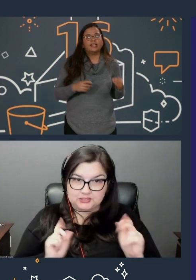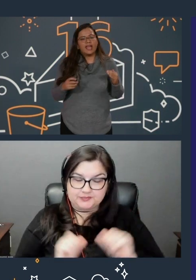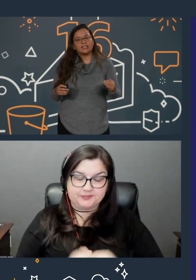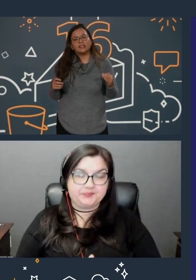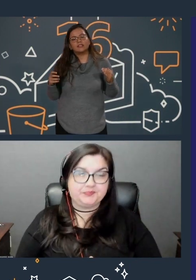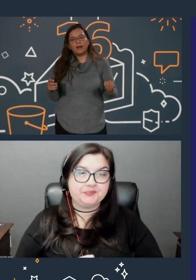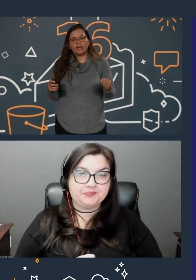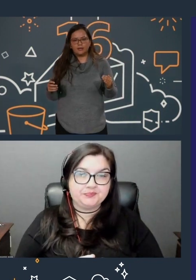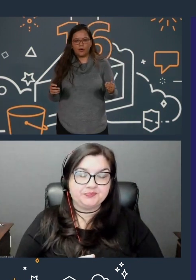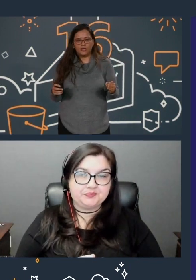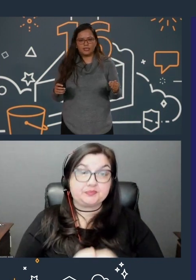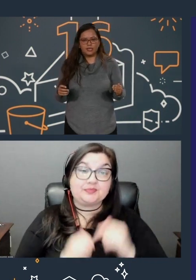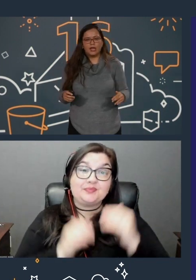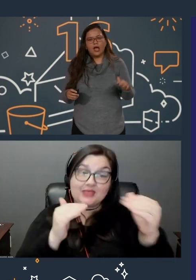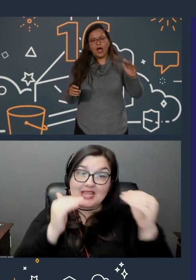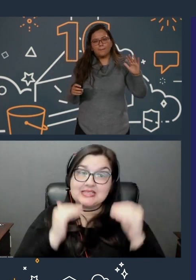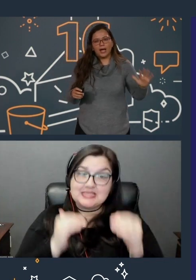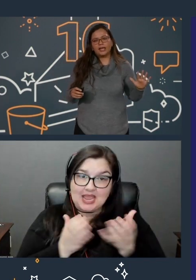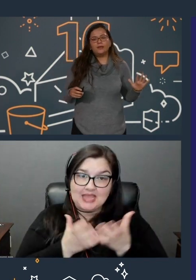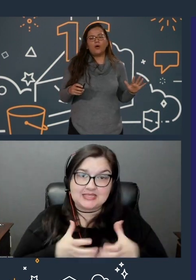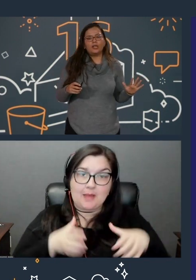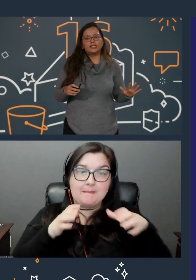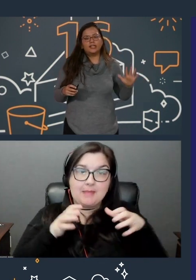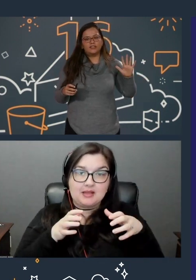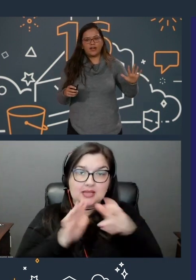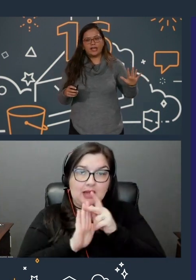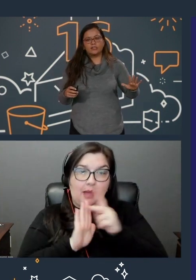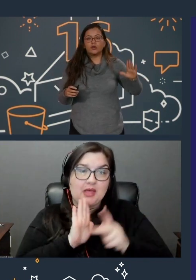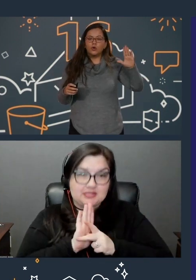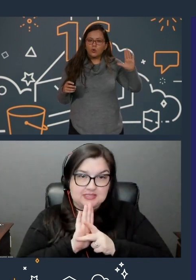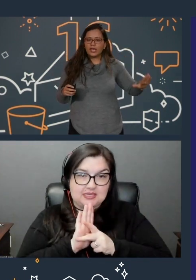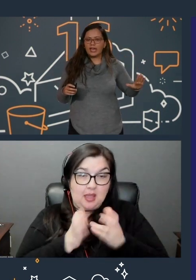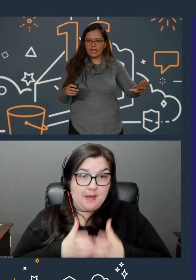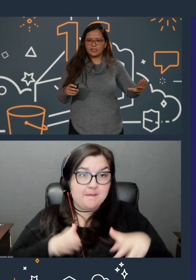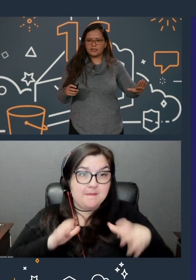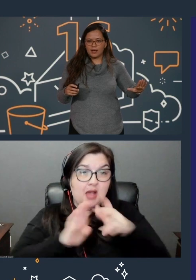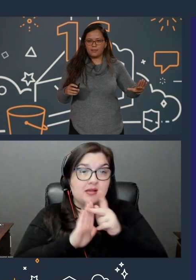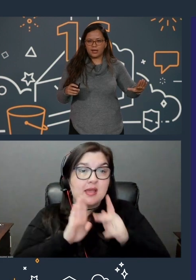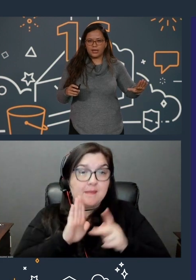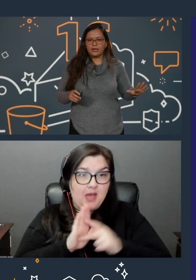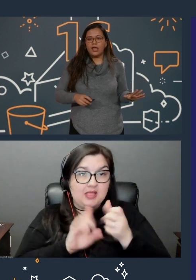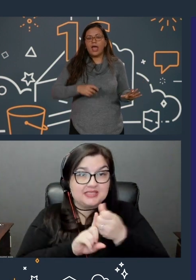Next is bucket policy. A bucket policy defines who can access my bucket